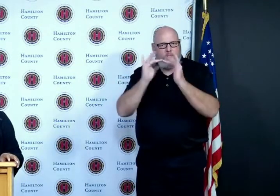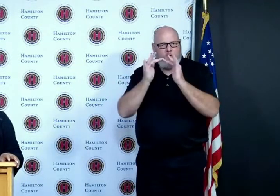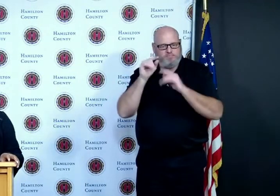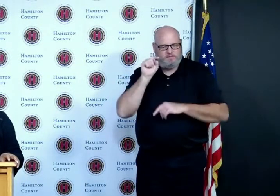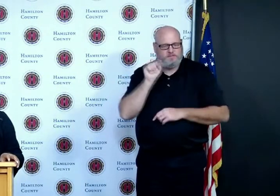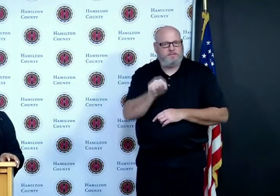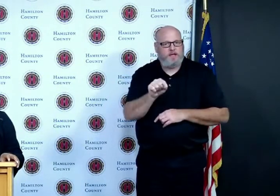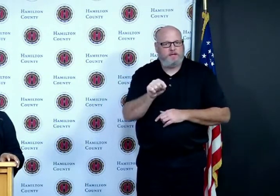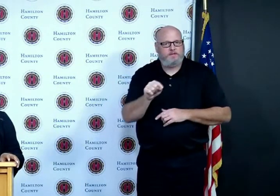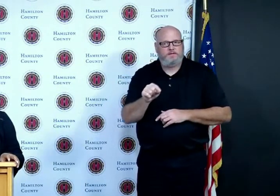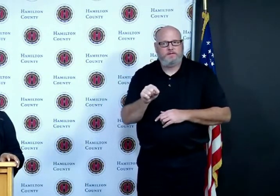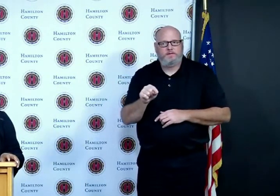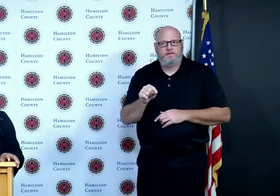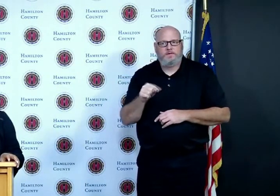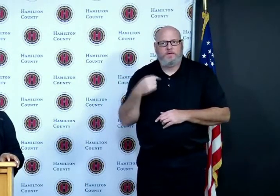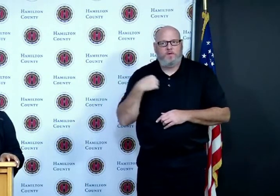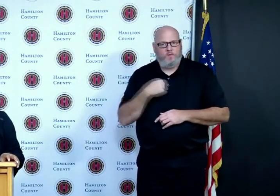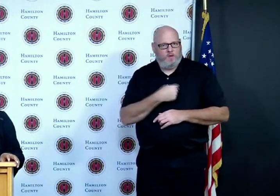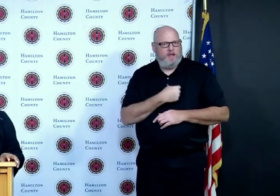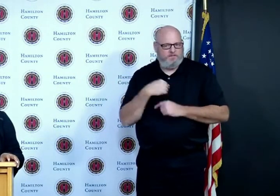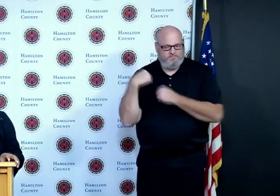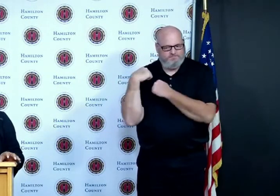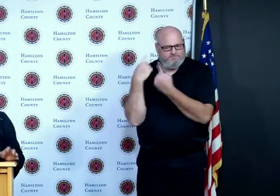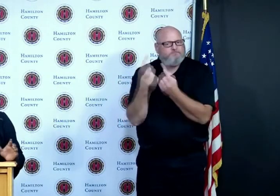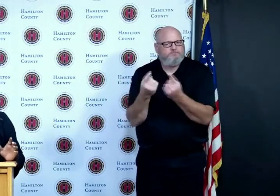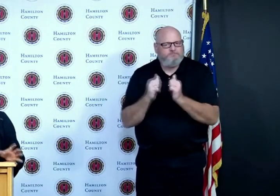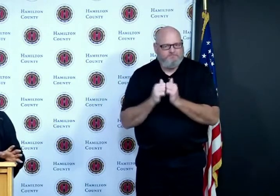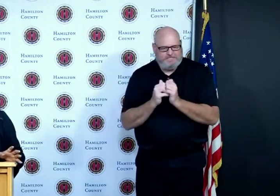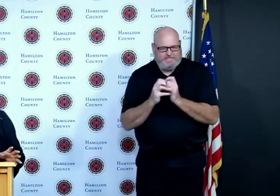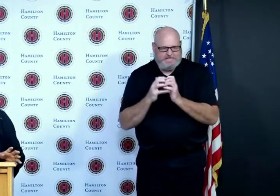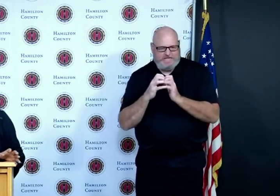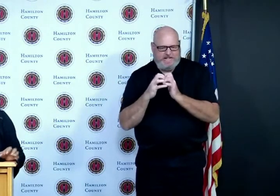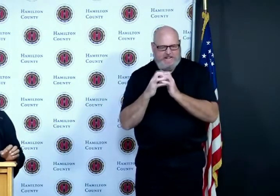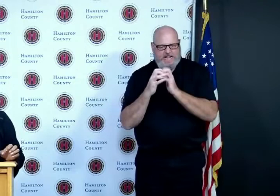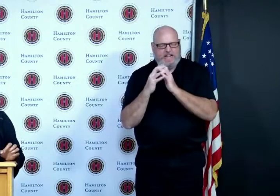and pulled the group together and that will be a one stop where you can go there you can get